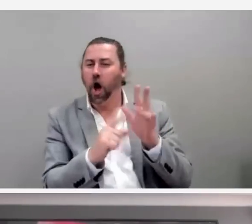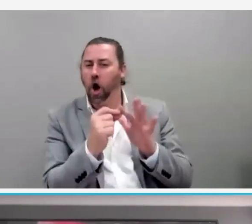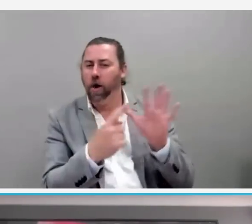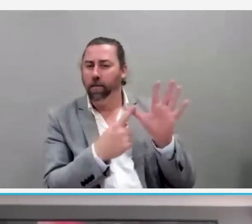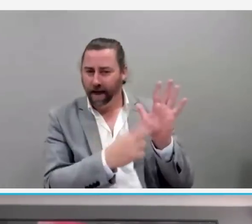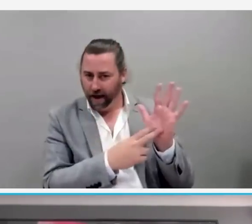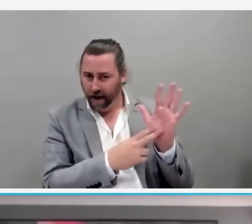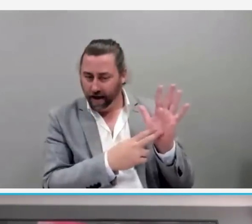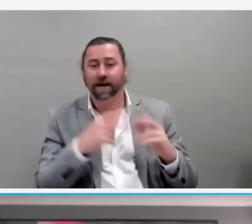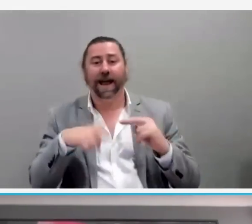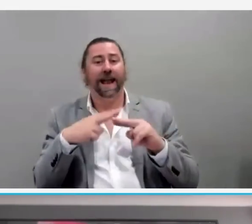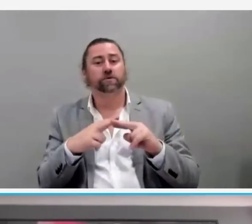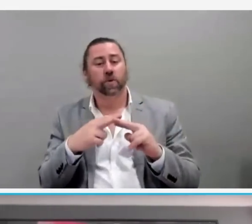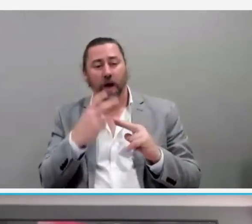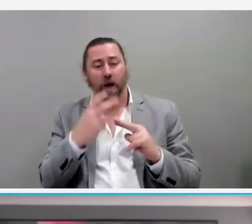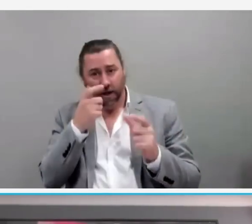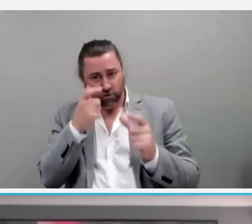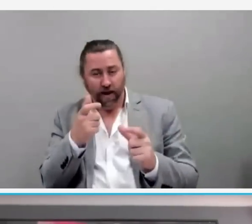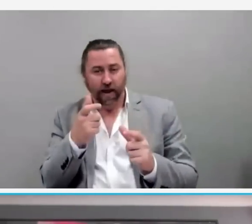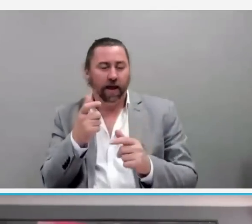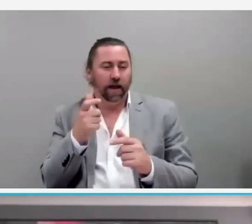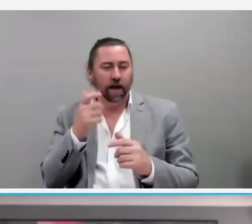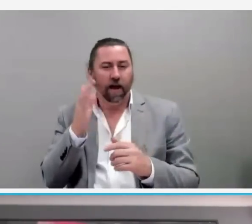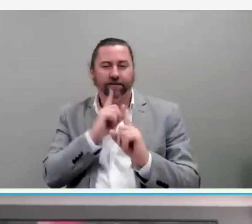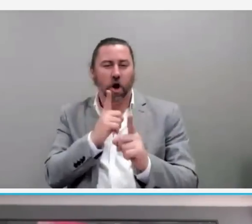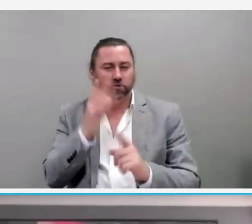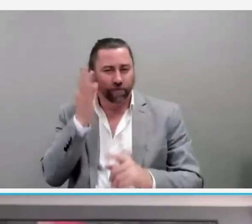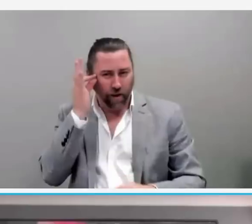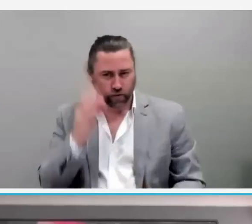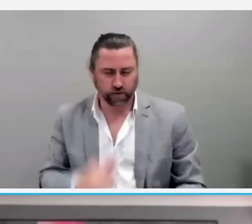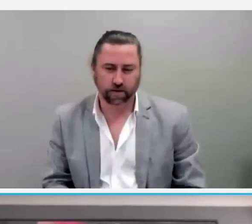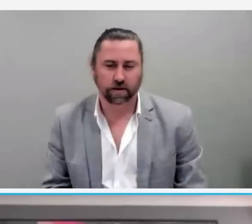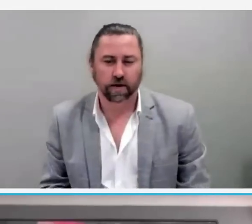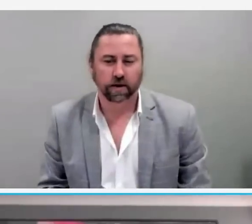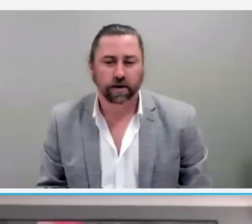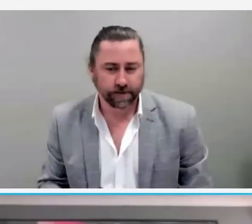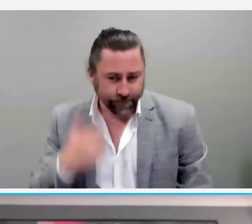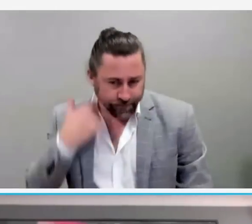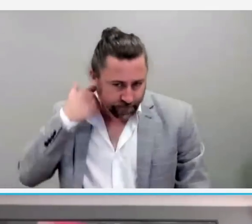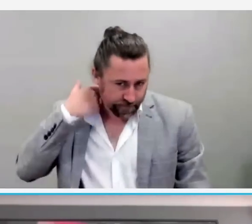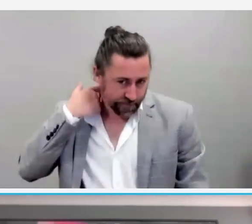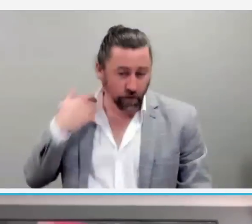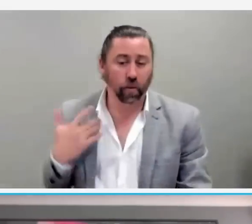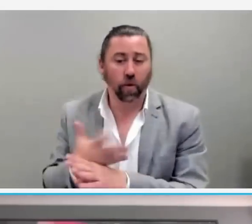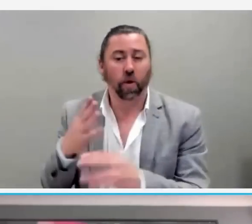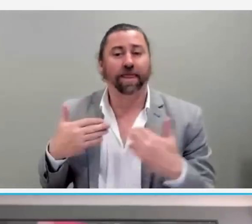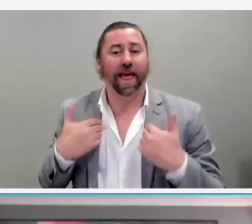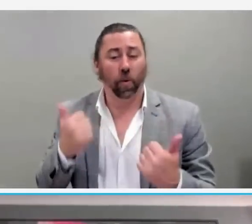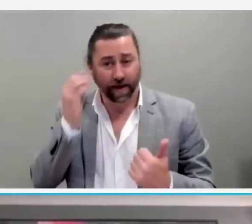National Aged Care Advisory Council and the Council of Elders. We've been working really closely with the Health Commission and their clinical experts in